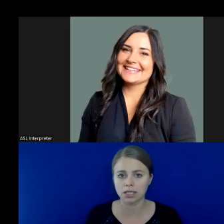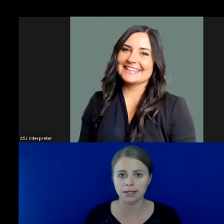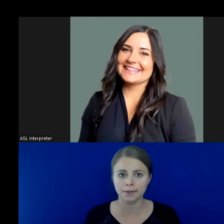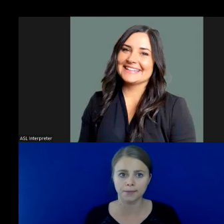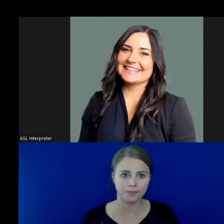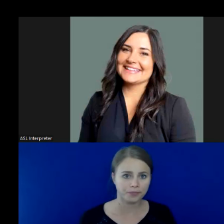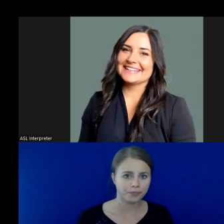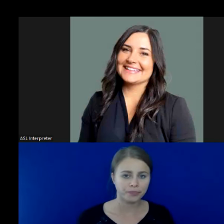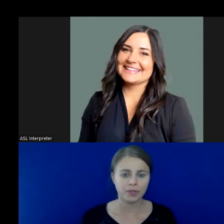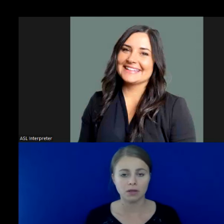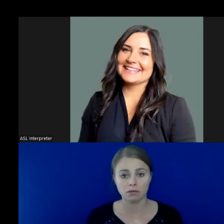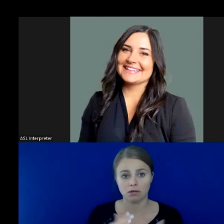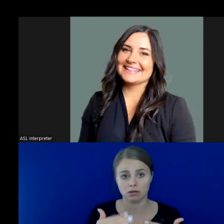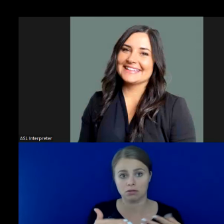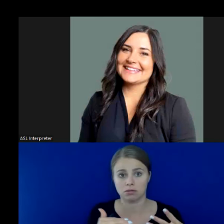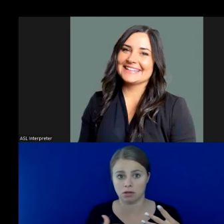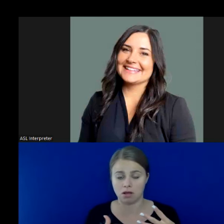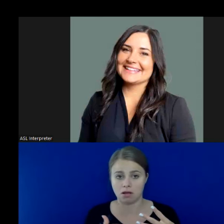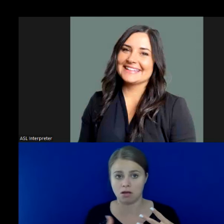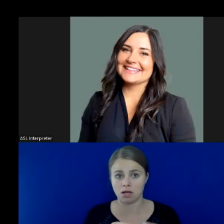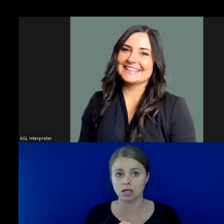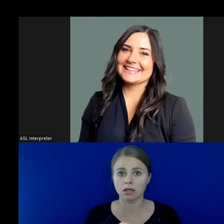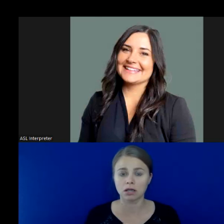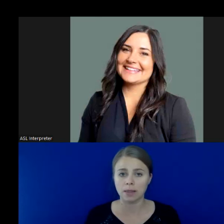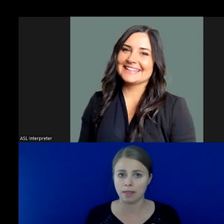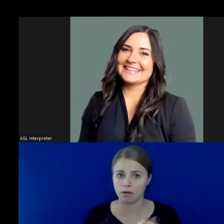So, next. EEAAP number 3. Well, is it equally effective?